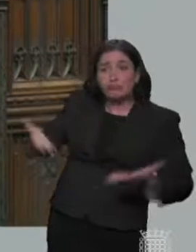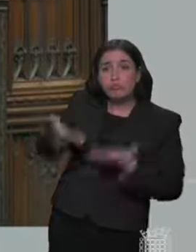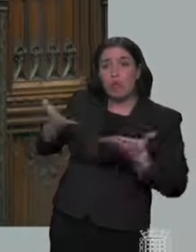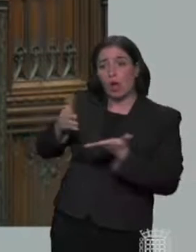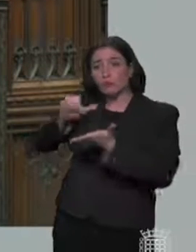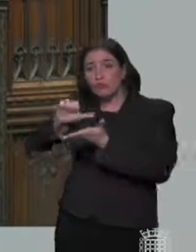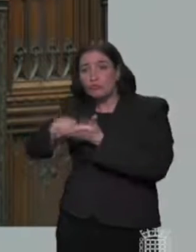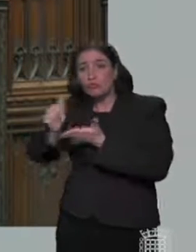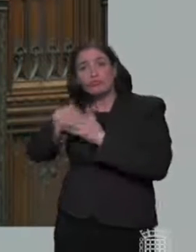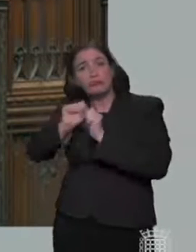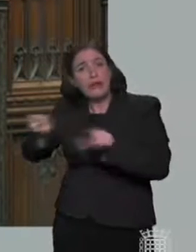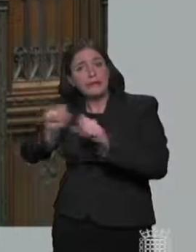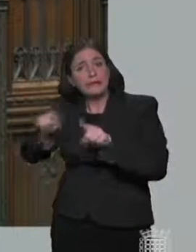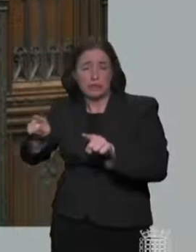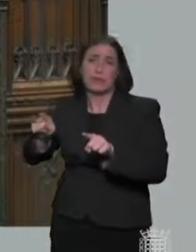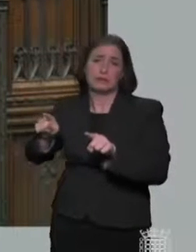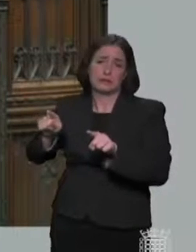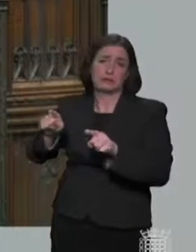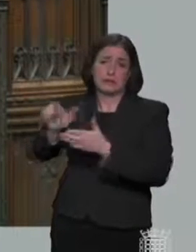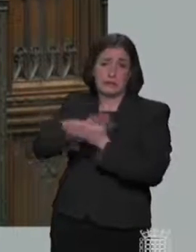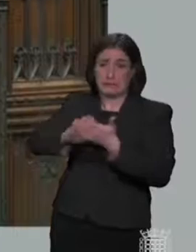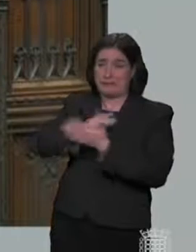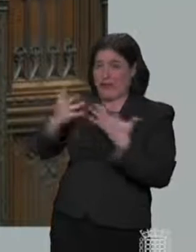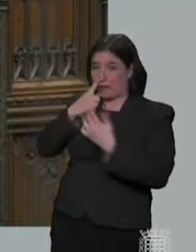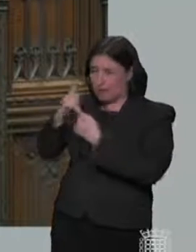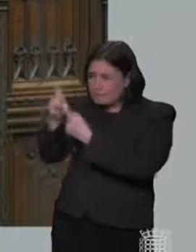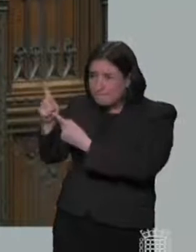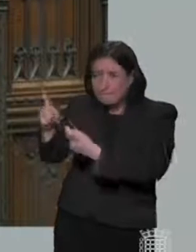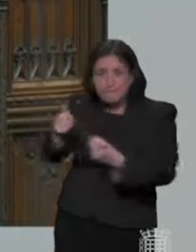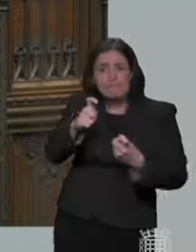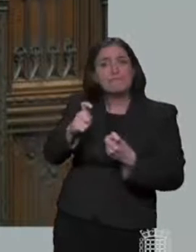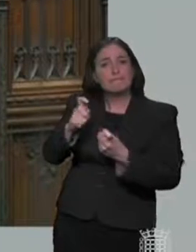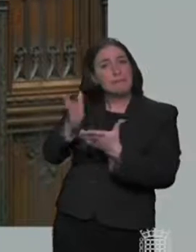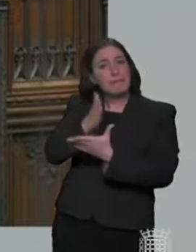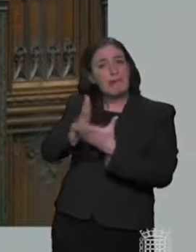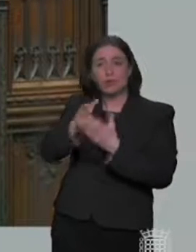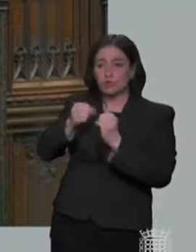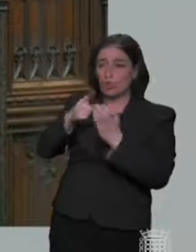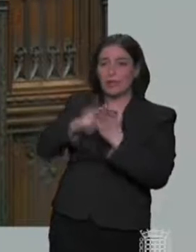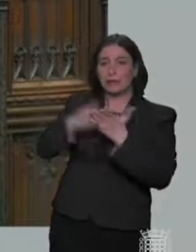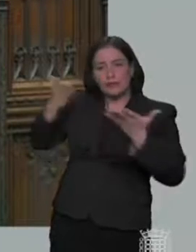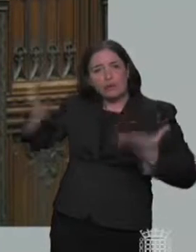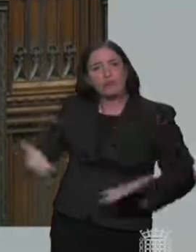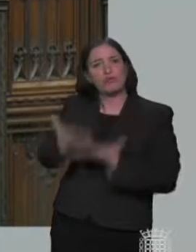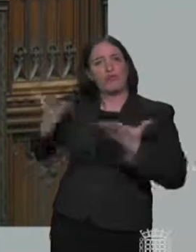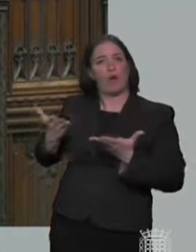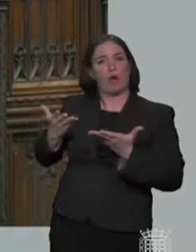in reality which leads to that promotion and facilitation of bsl and it's clause 2 in many ways